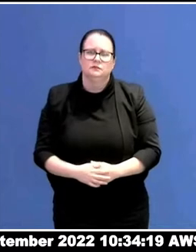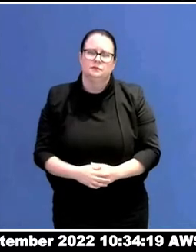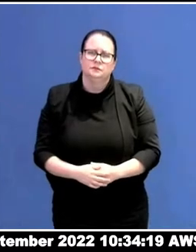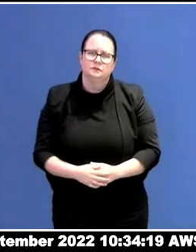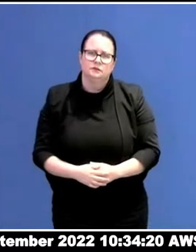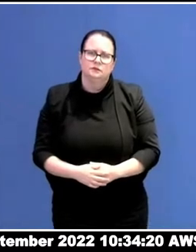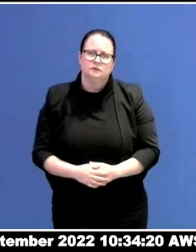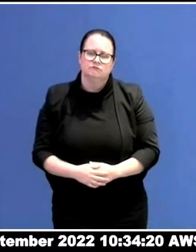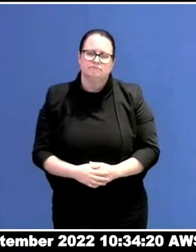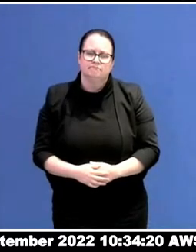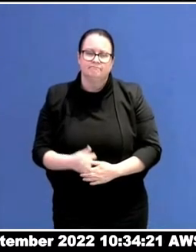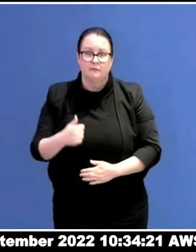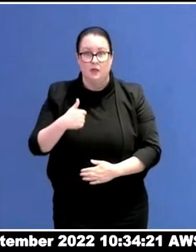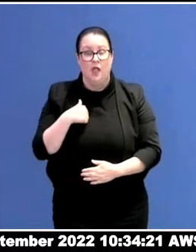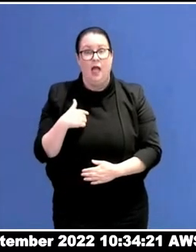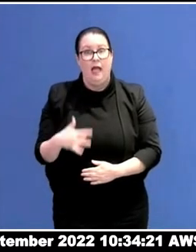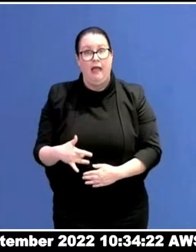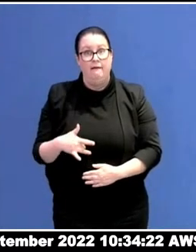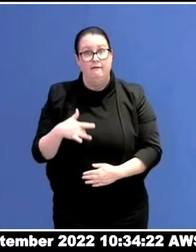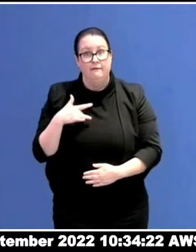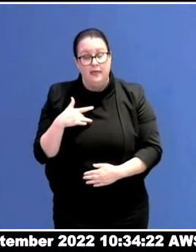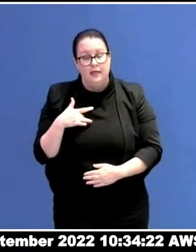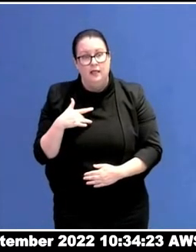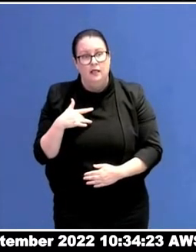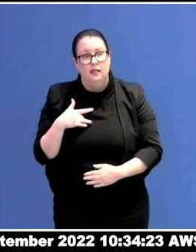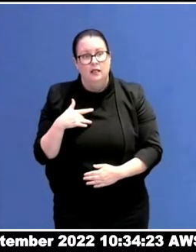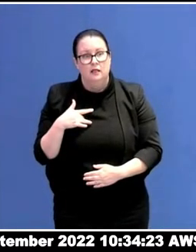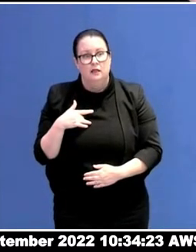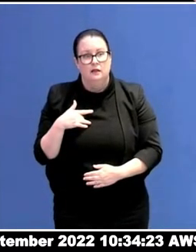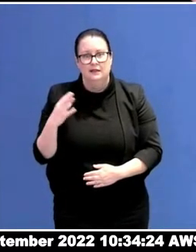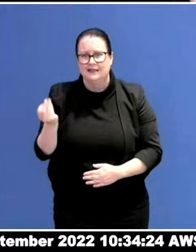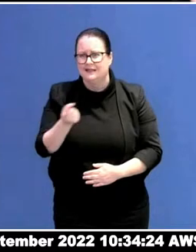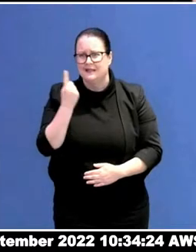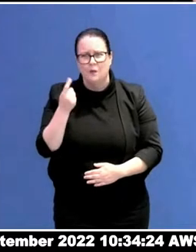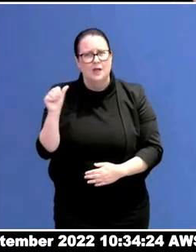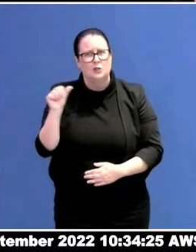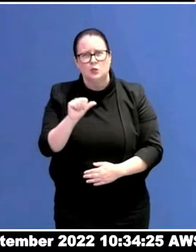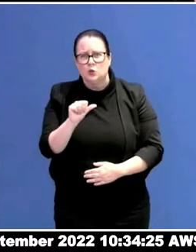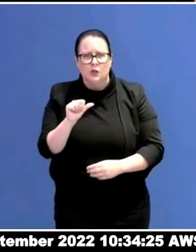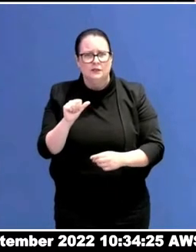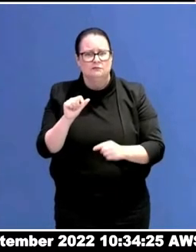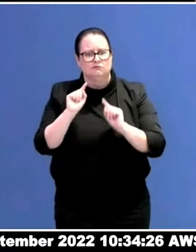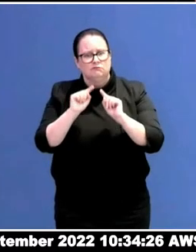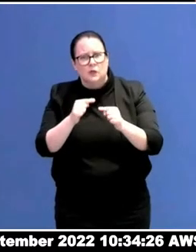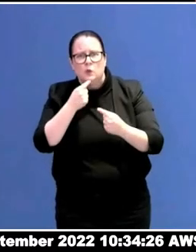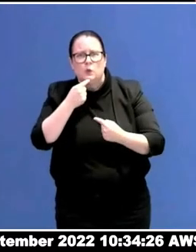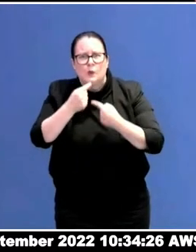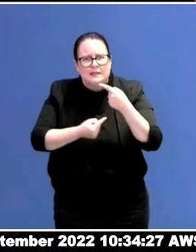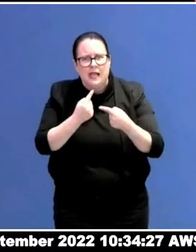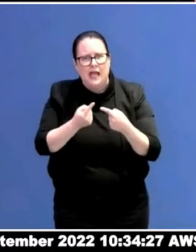I feel that someone should have been there to explain what the process would be